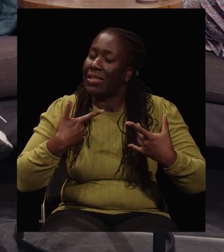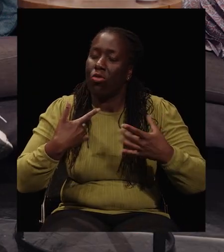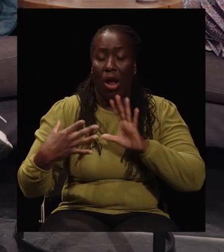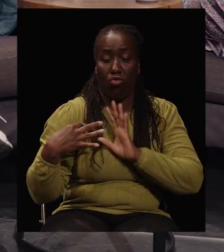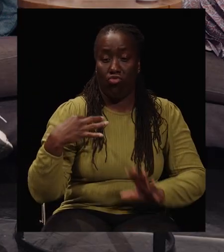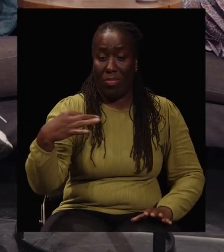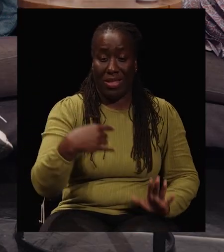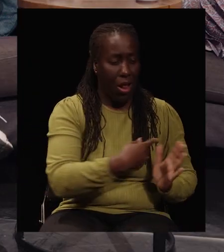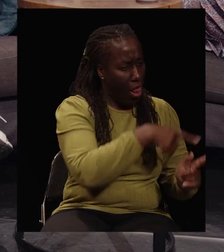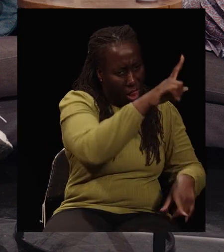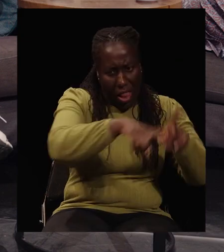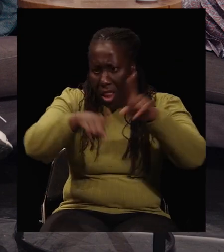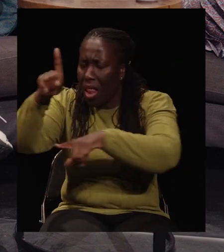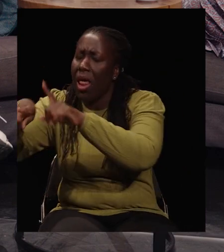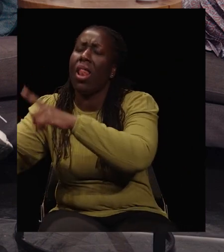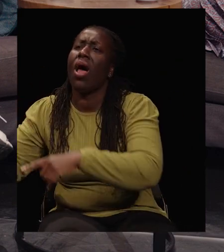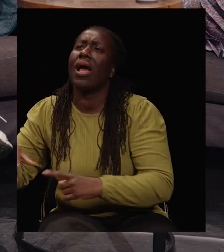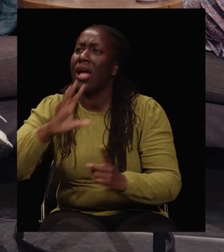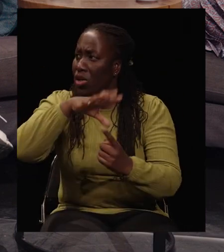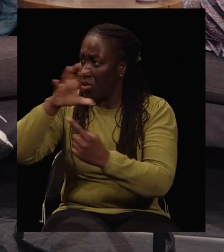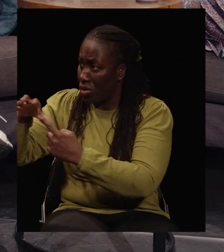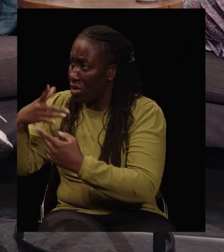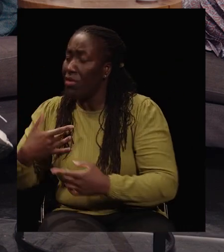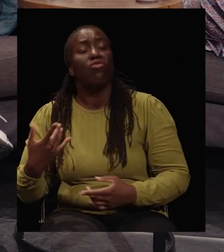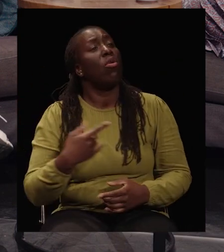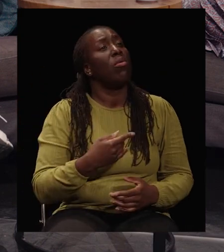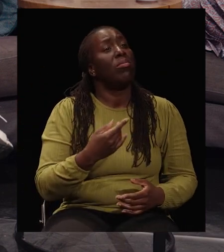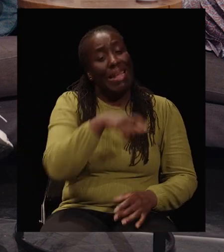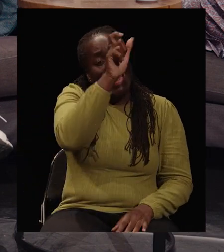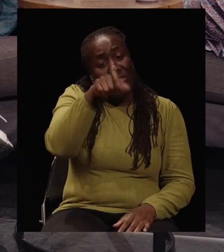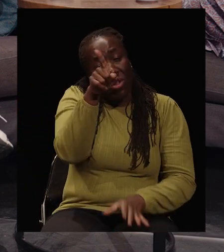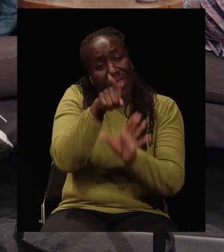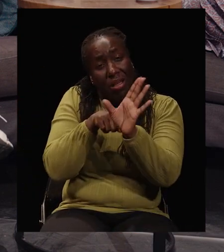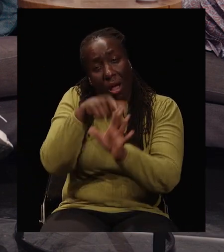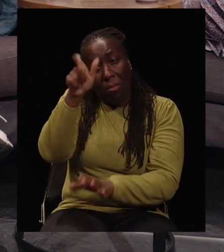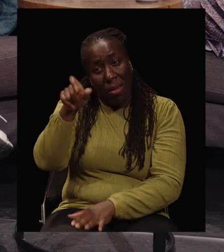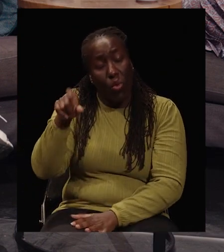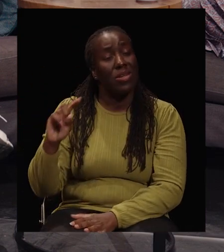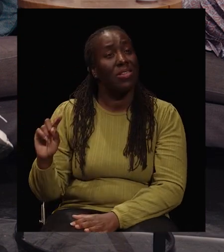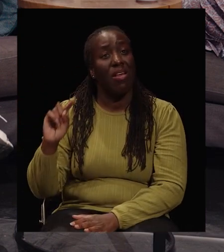And through mentoring individual young people, their first introduction to those institutions